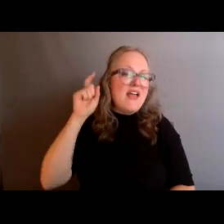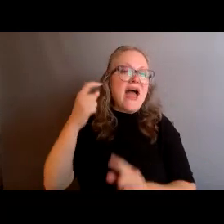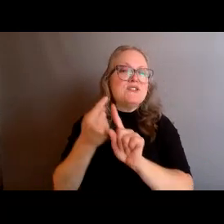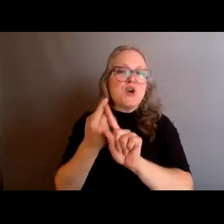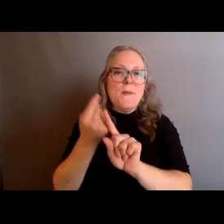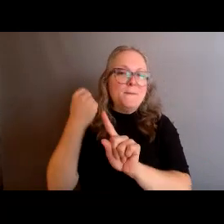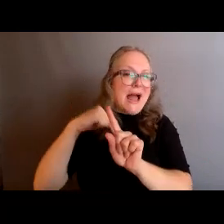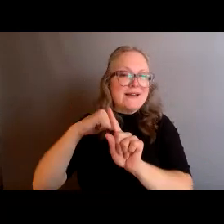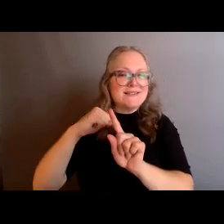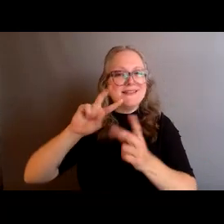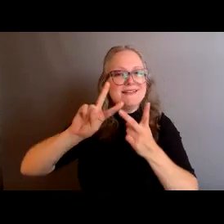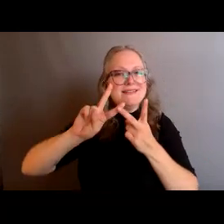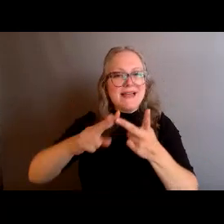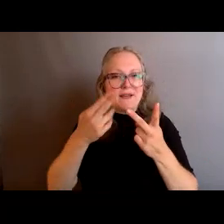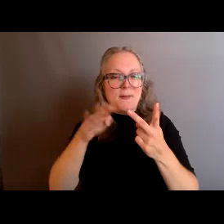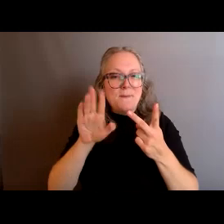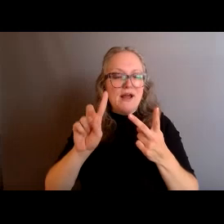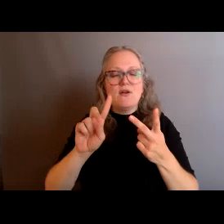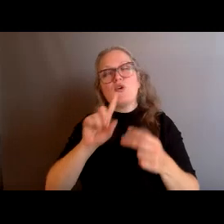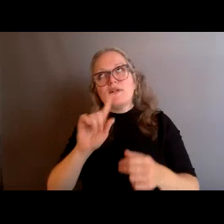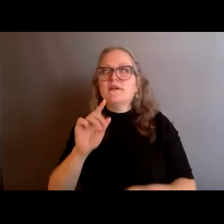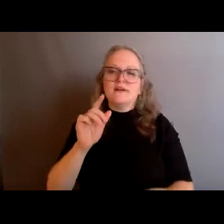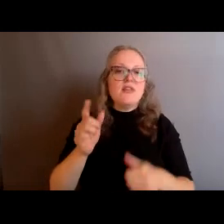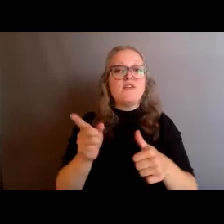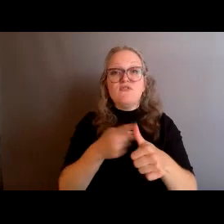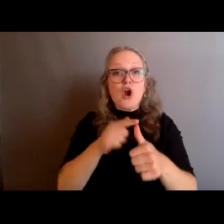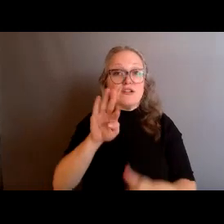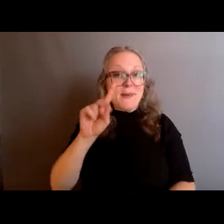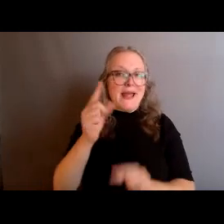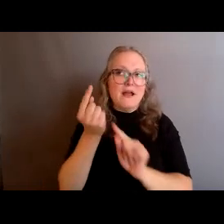bend of the first bin of the year. They got to be put with the right size.